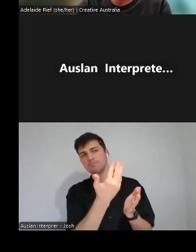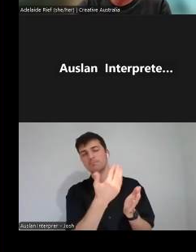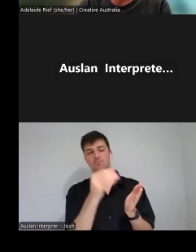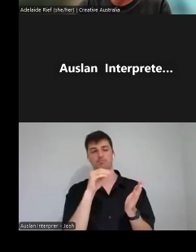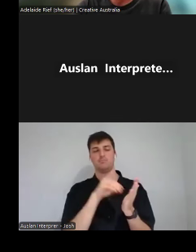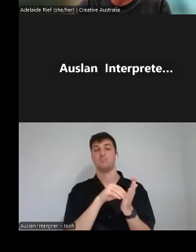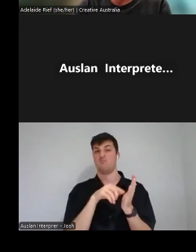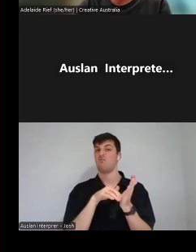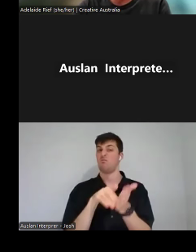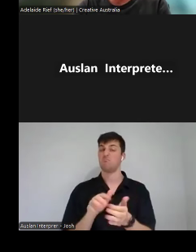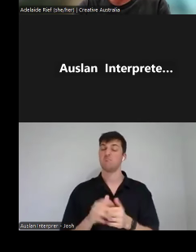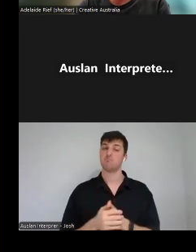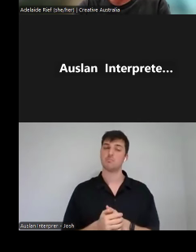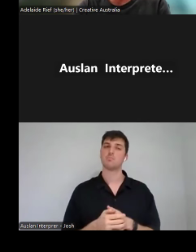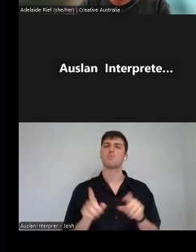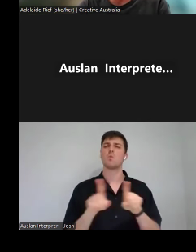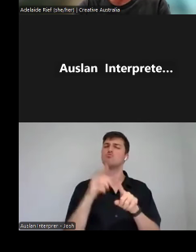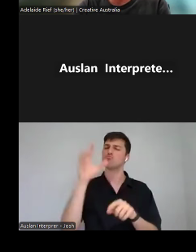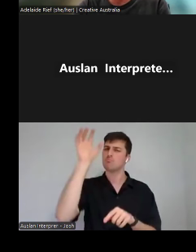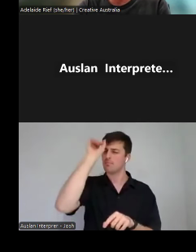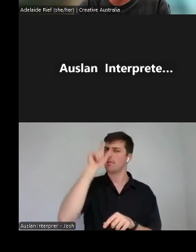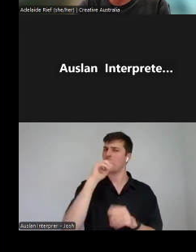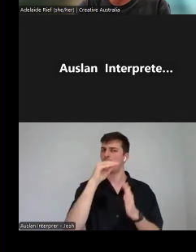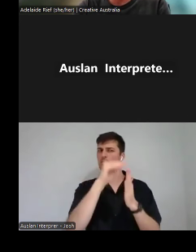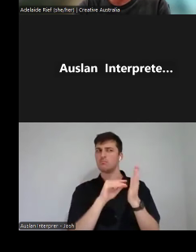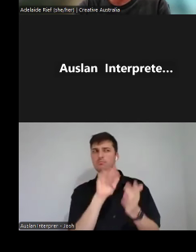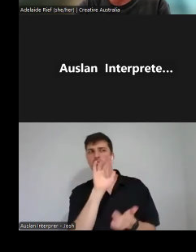than one provider. They all have very different offerings and approaches that will suit different